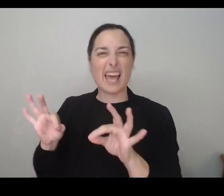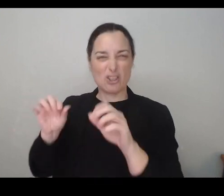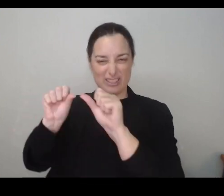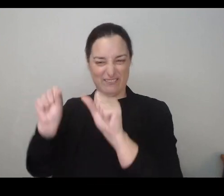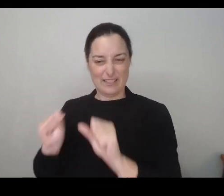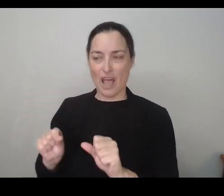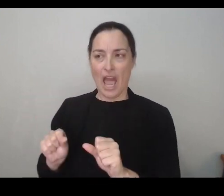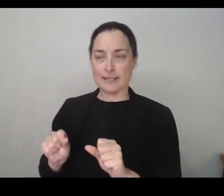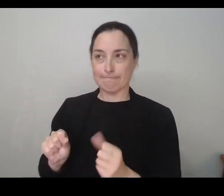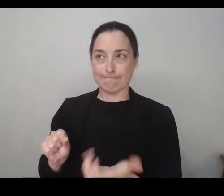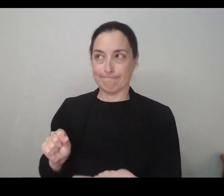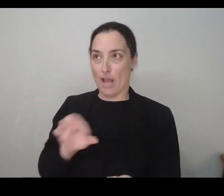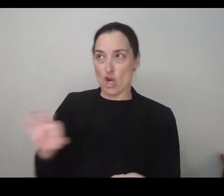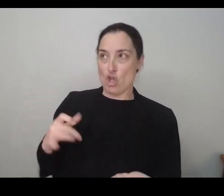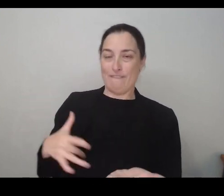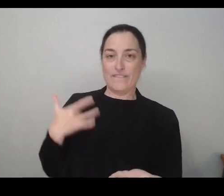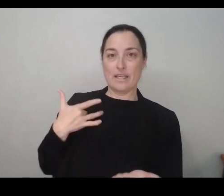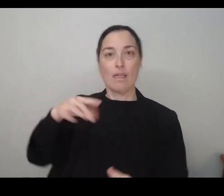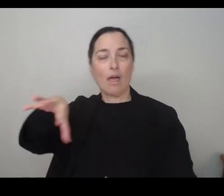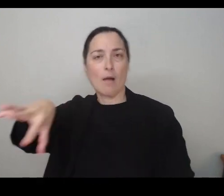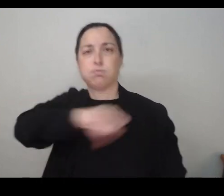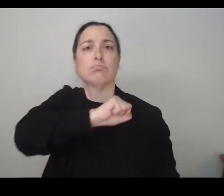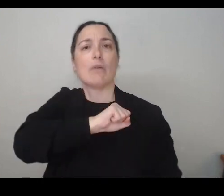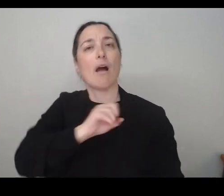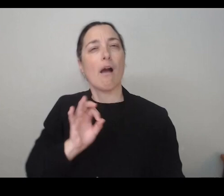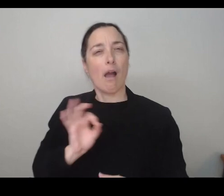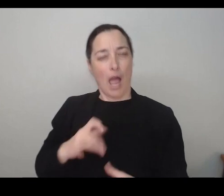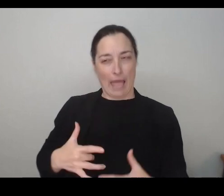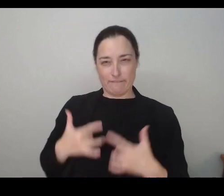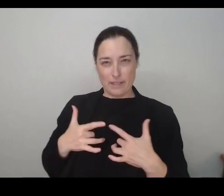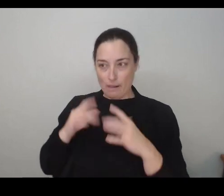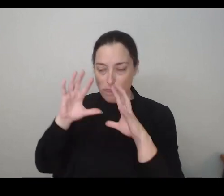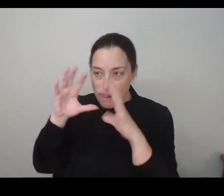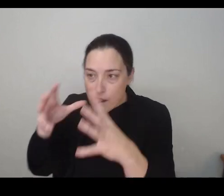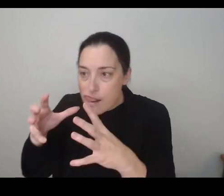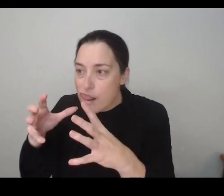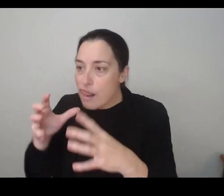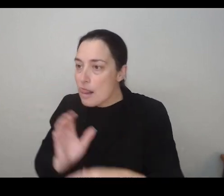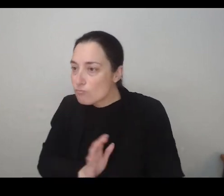I don't feel appropriation. I felt kind of fascination, kind of question.